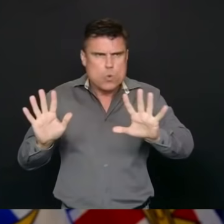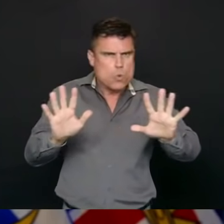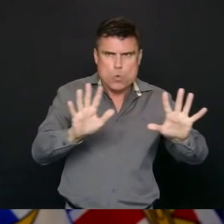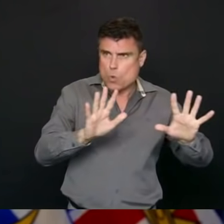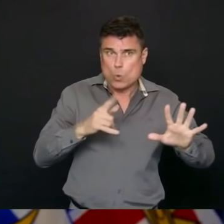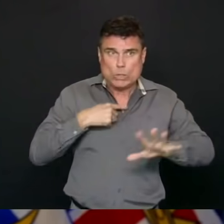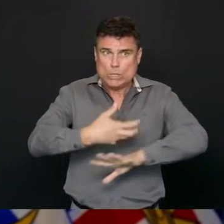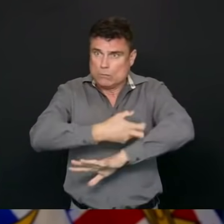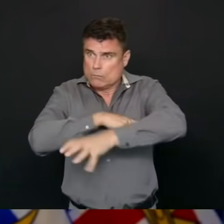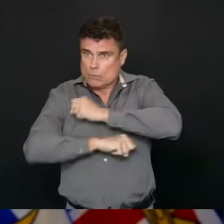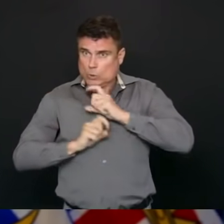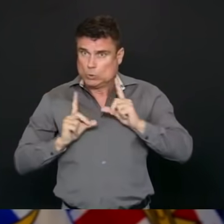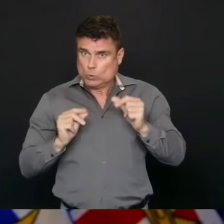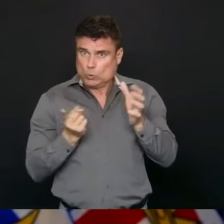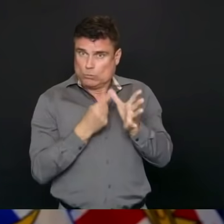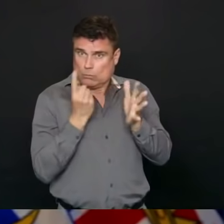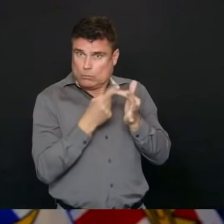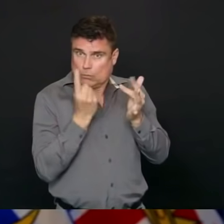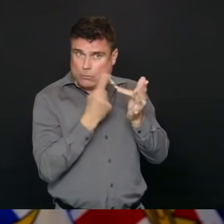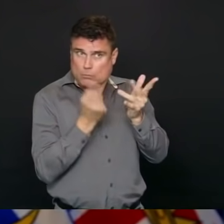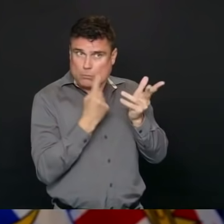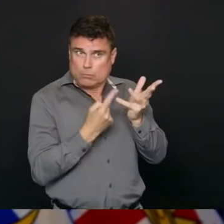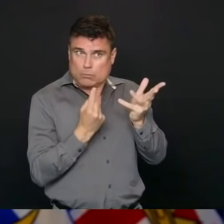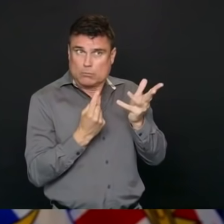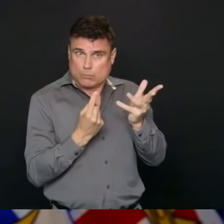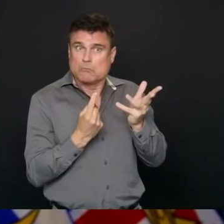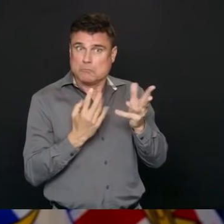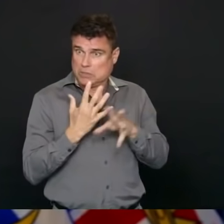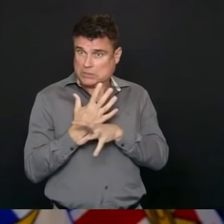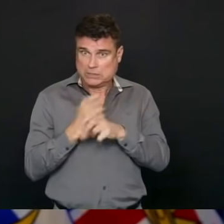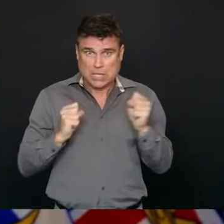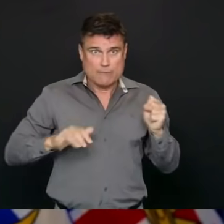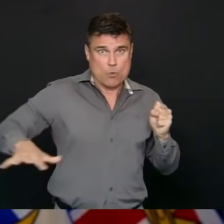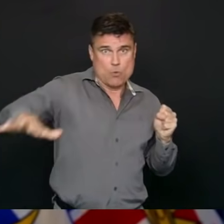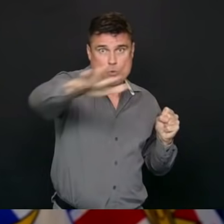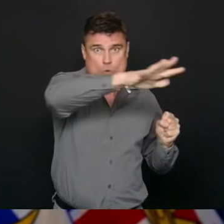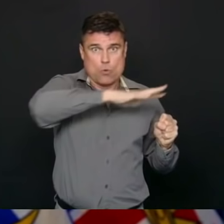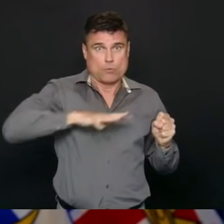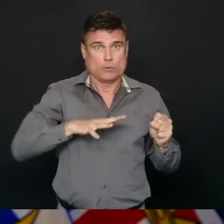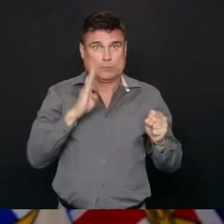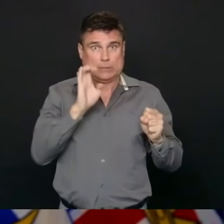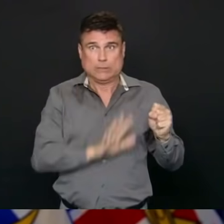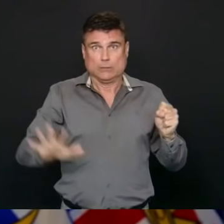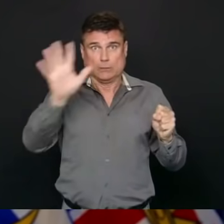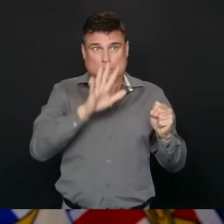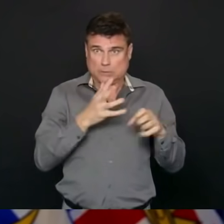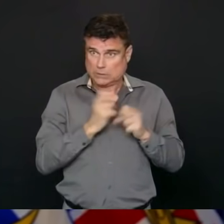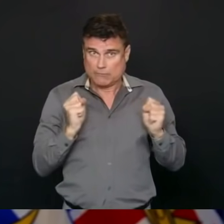to make it safe for us to expand. We ask you to continue to stay at home if you